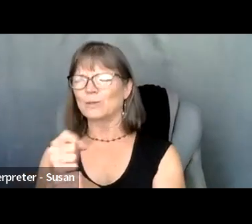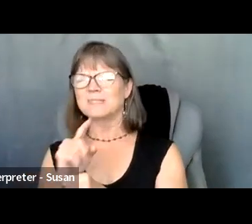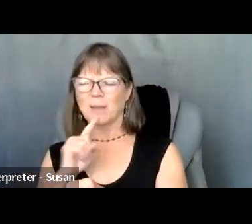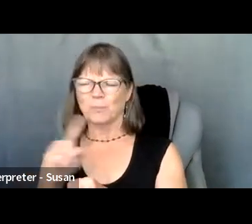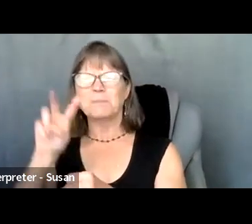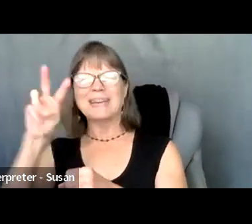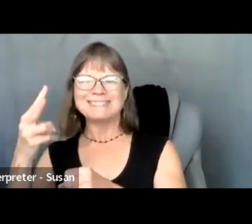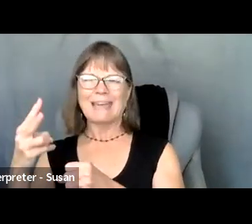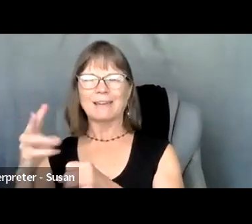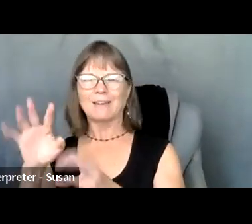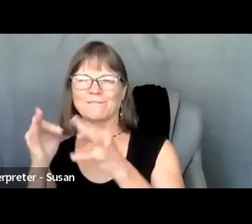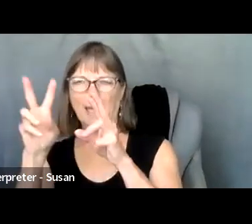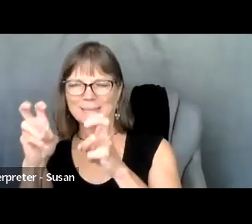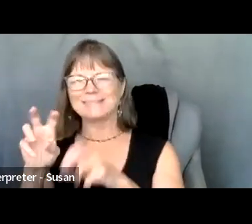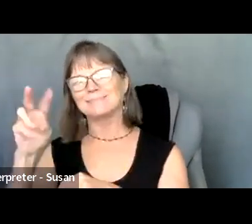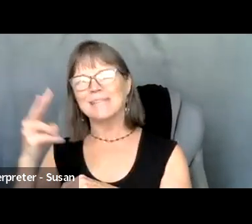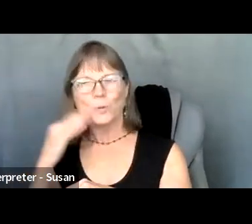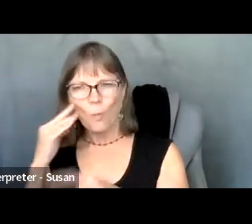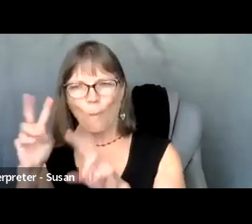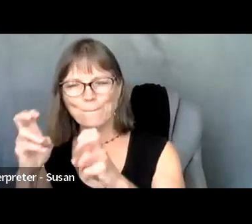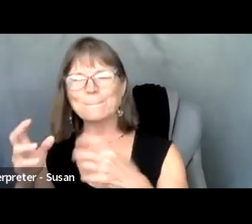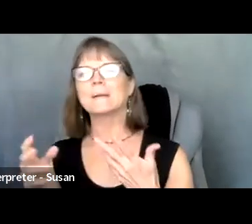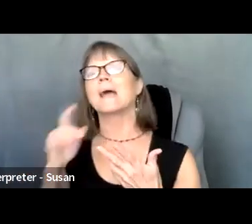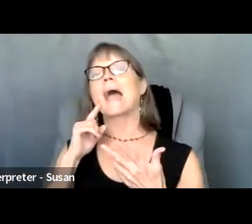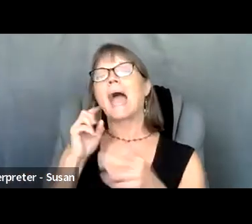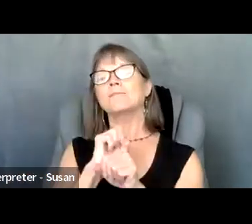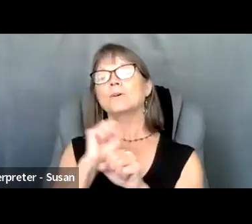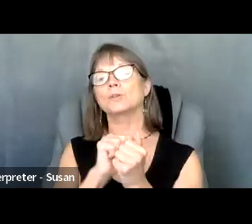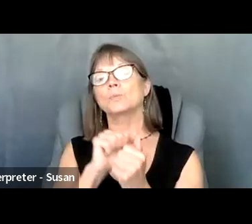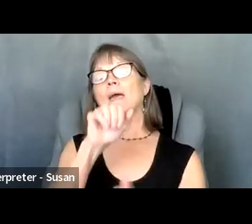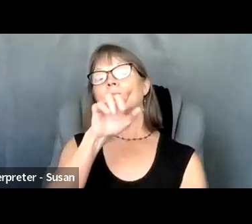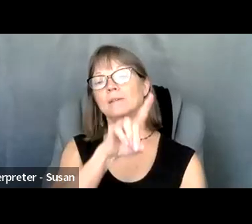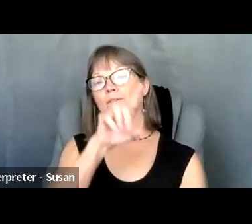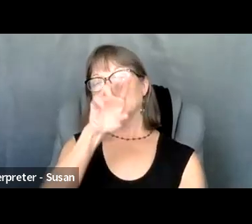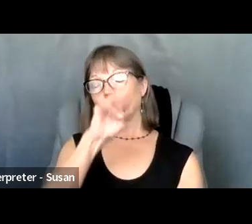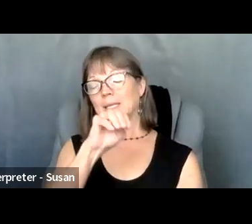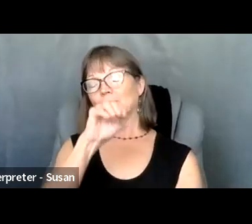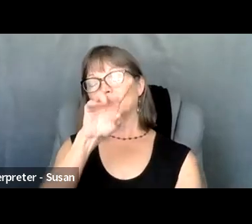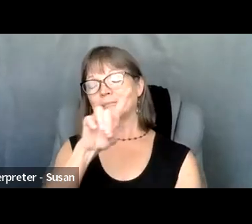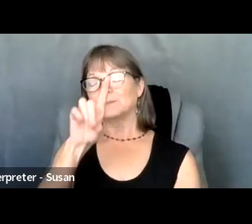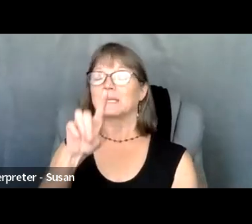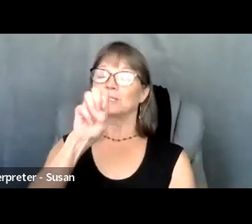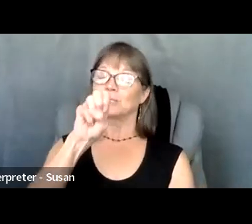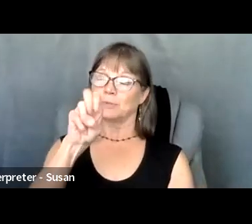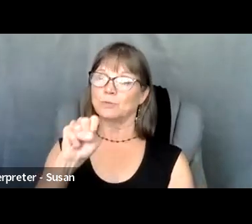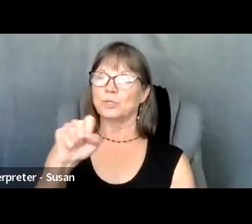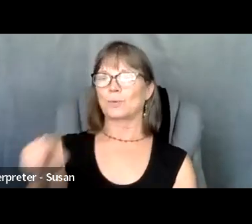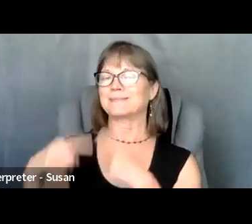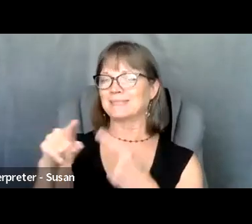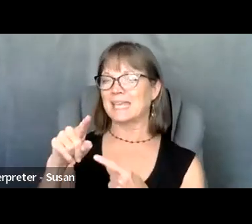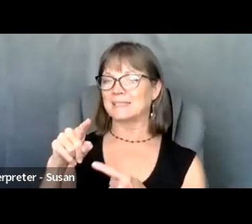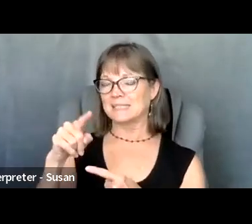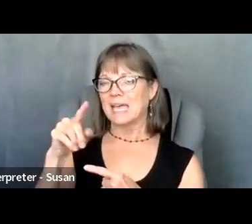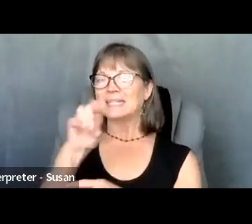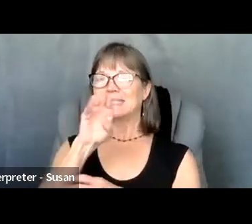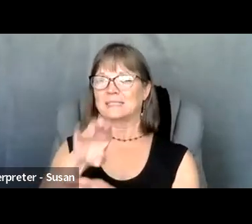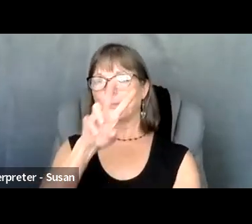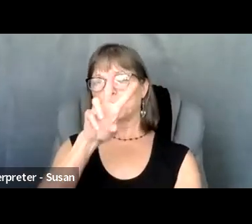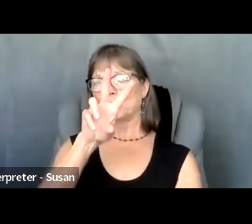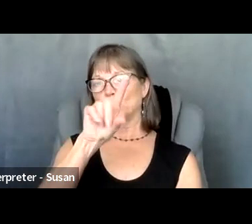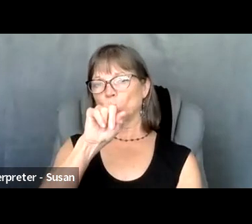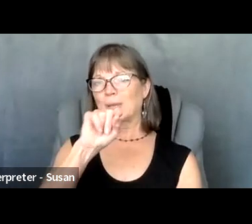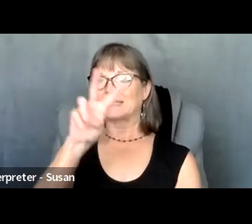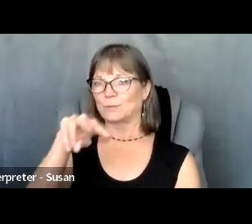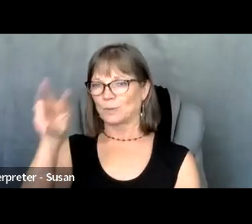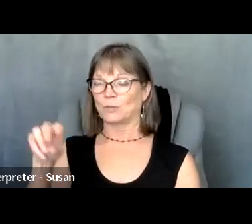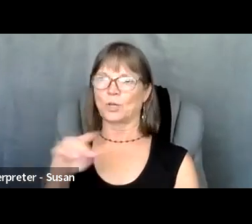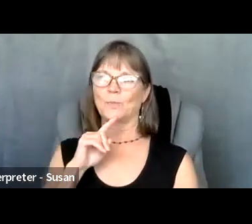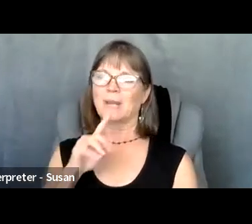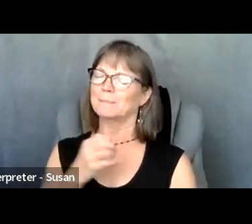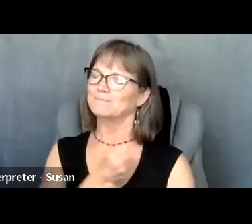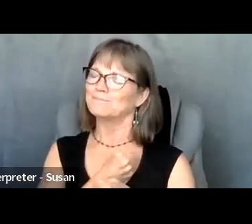Um, but I've been with a division of mental health, developmental disabilities and substance use services since December of two thousand and twenty two, and i'm so happy to be here with this group of very passionate and dedicated folks.